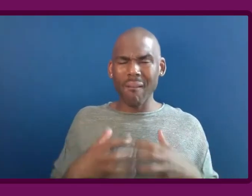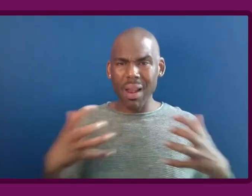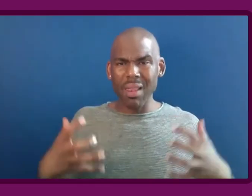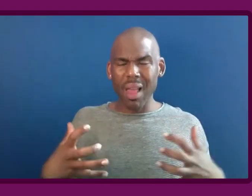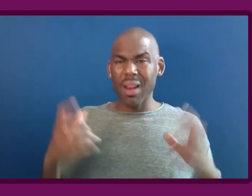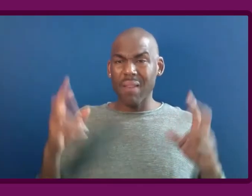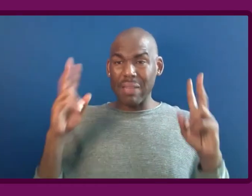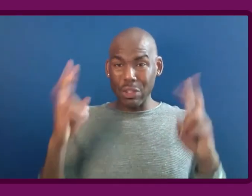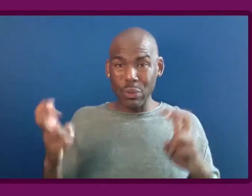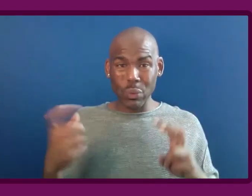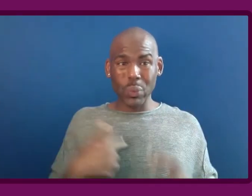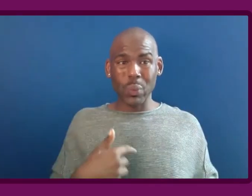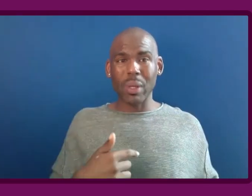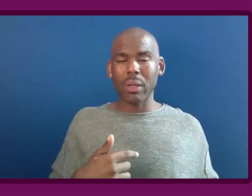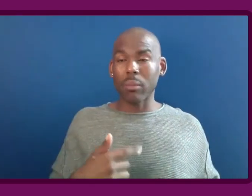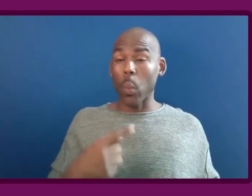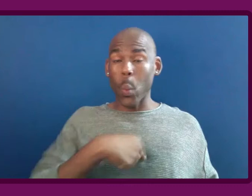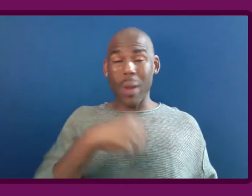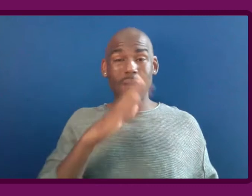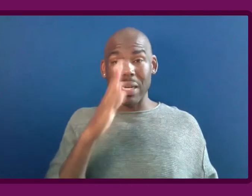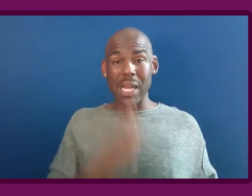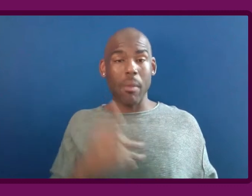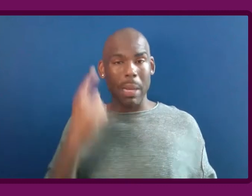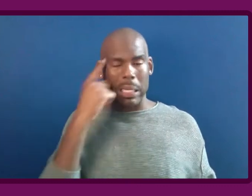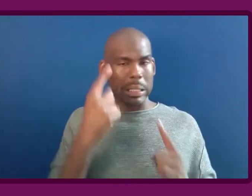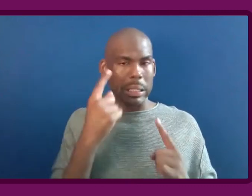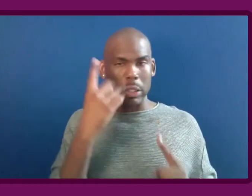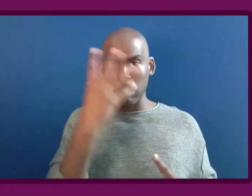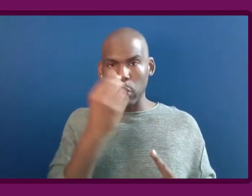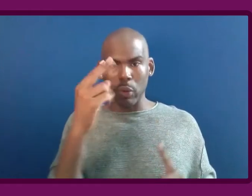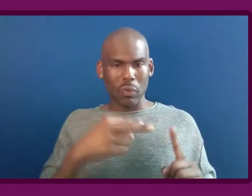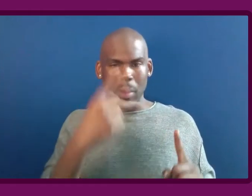A lot of issues that we've never been considered beautiful because we're these broken beings,